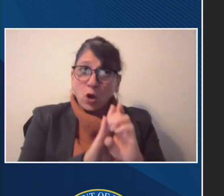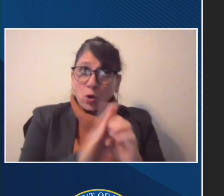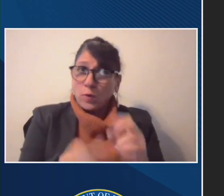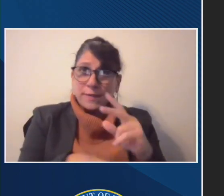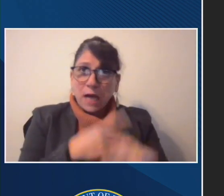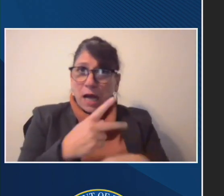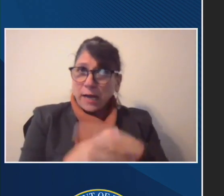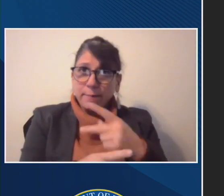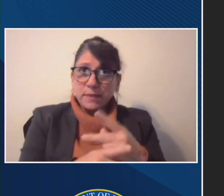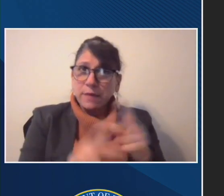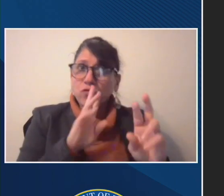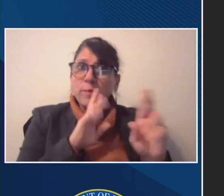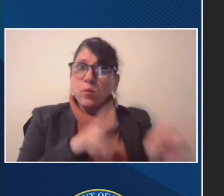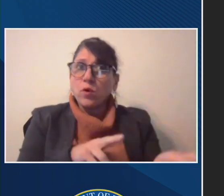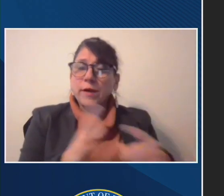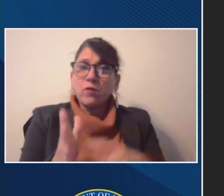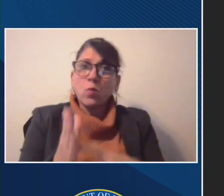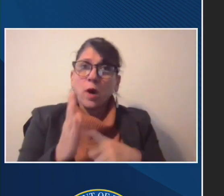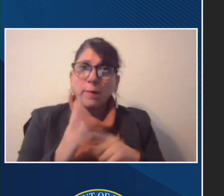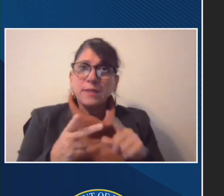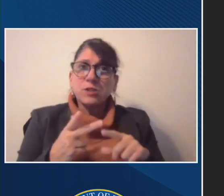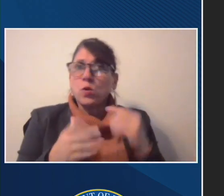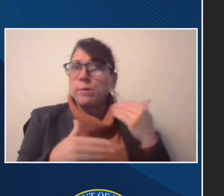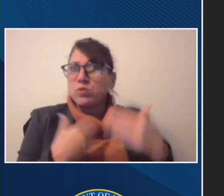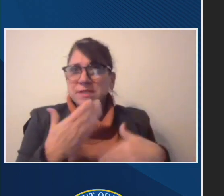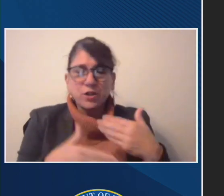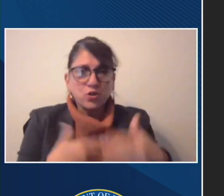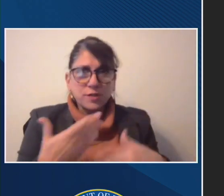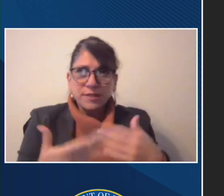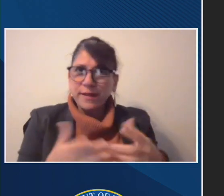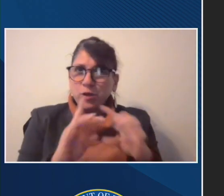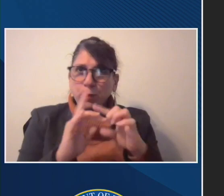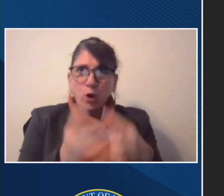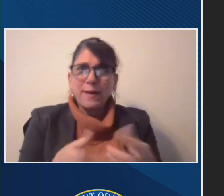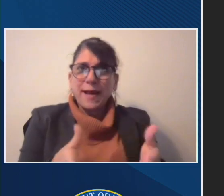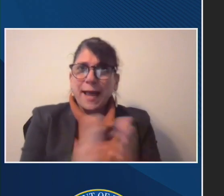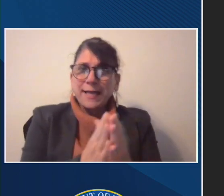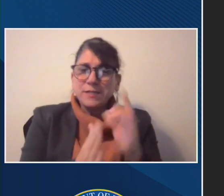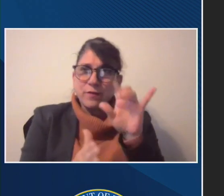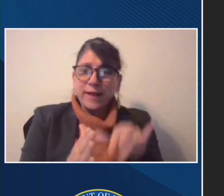reporting requirements or procedures the Department may ask for when this is triggered? Thanks.